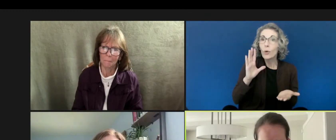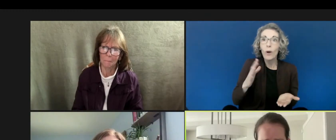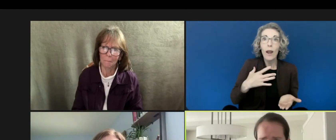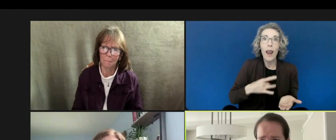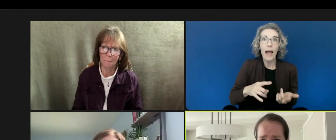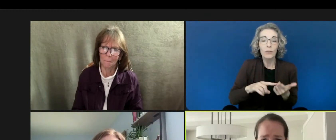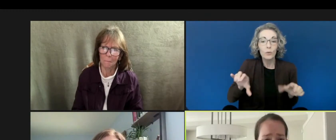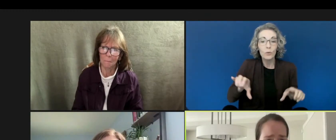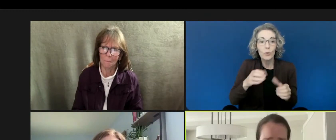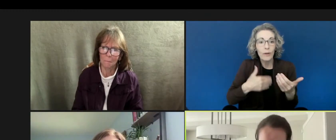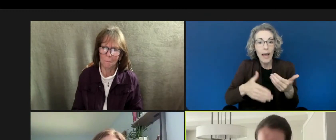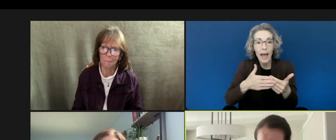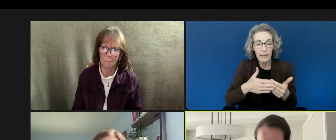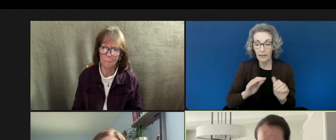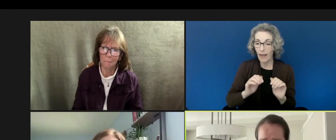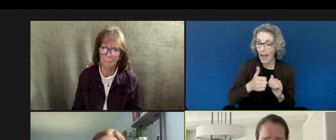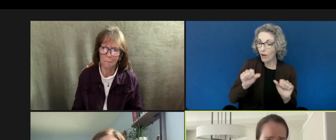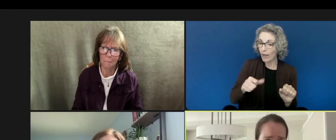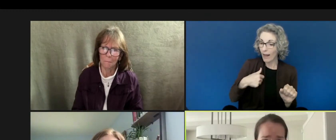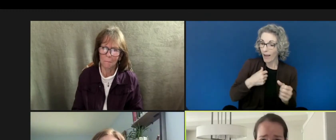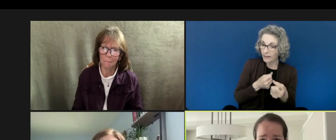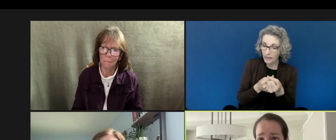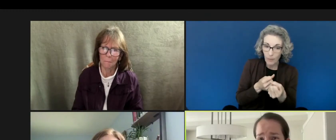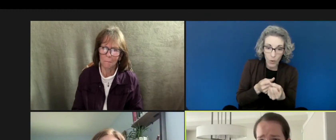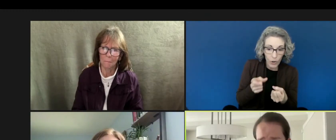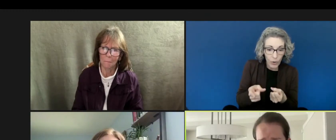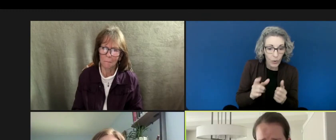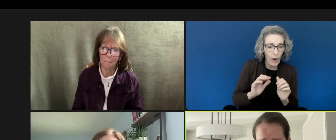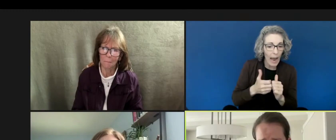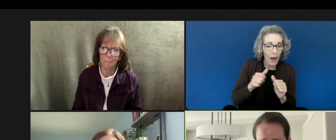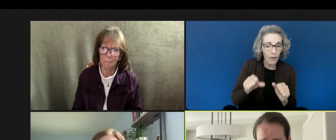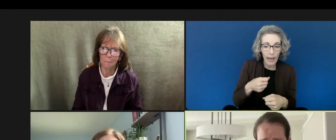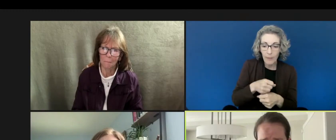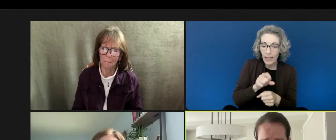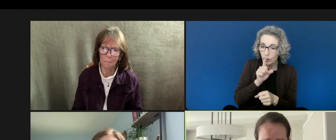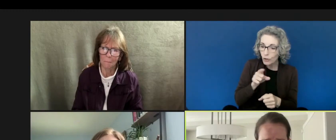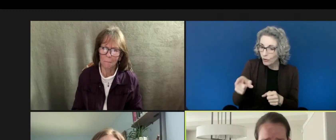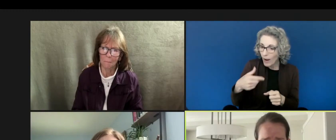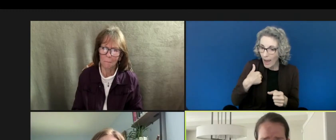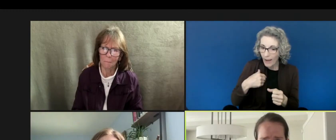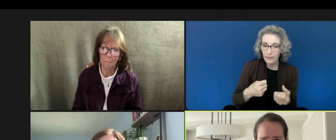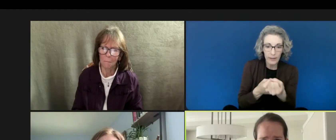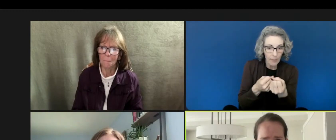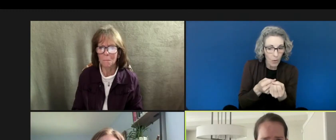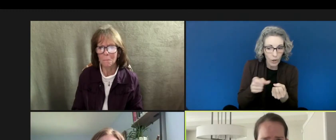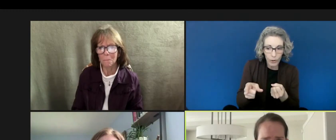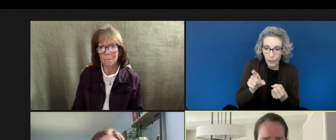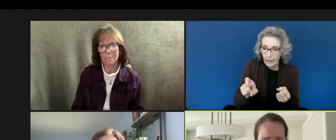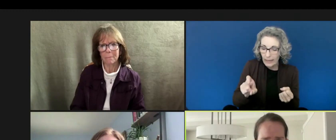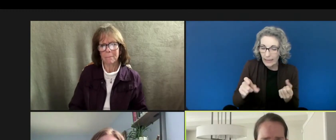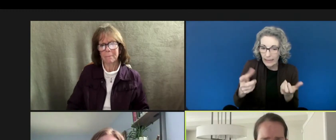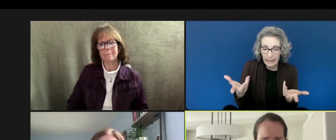How can I support you and make sure you have the support that you need?